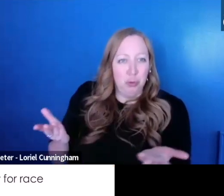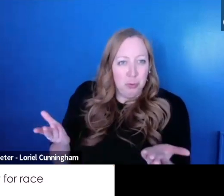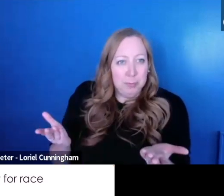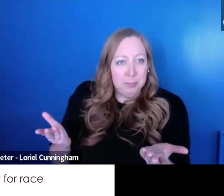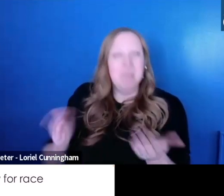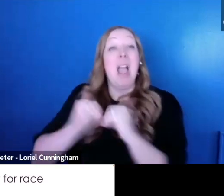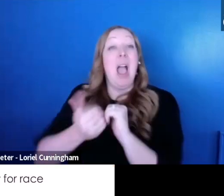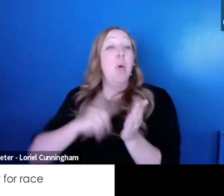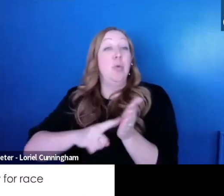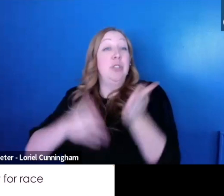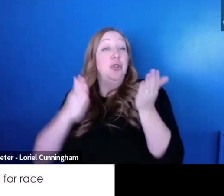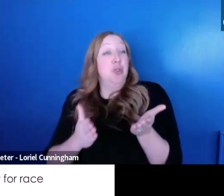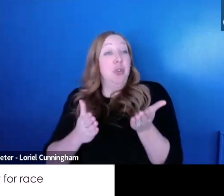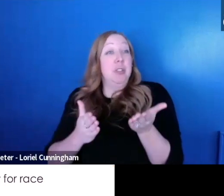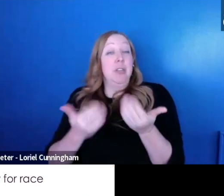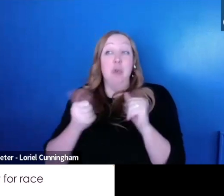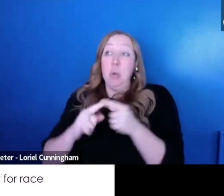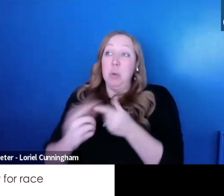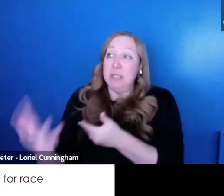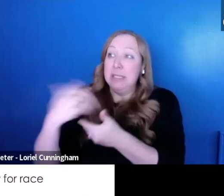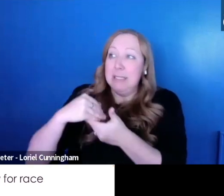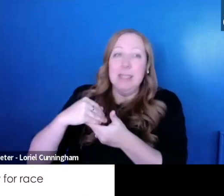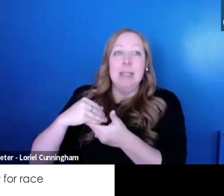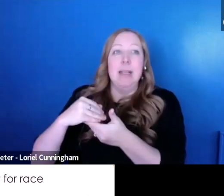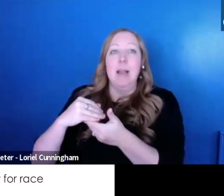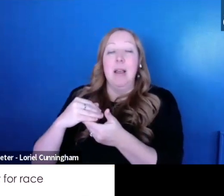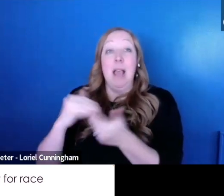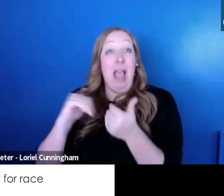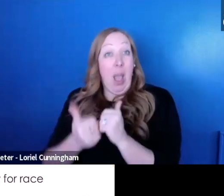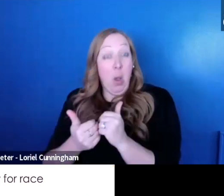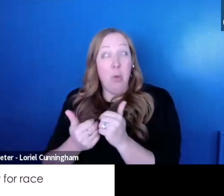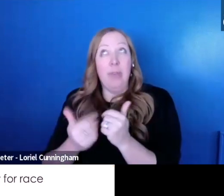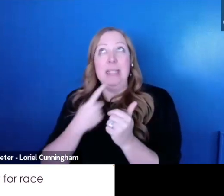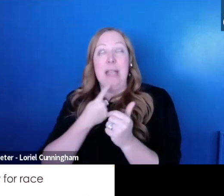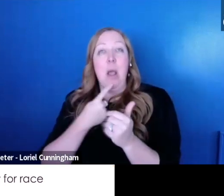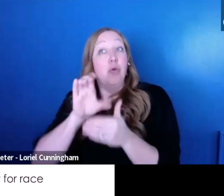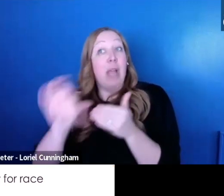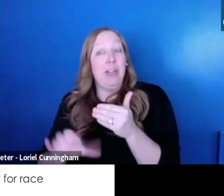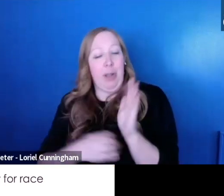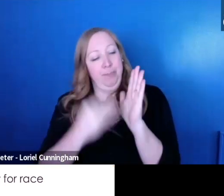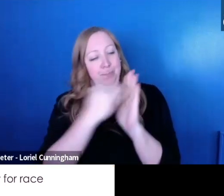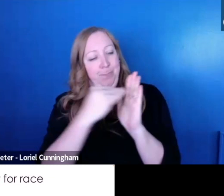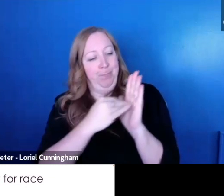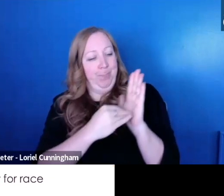people could be within the population. And there's a way in which we had to think about what that kind of work does